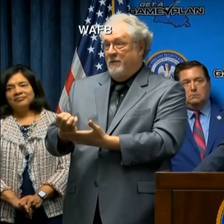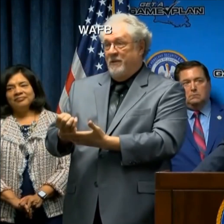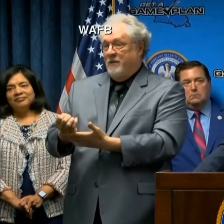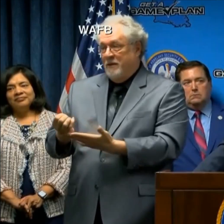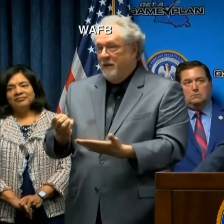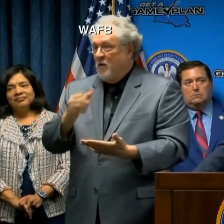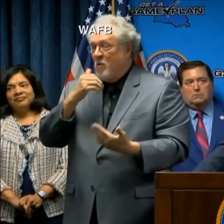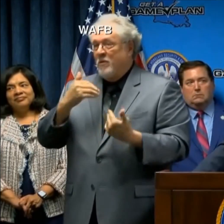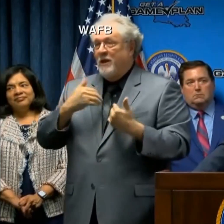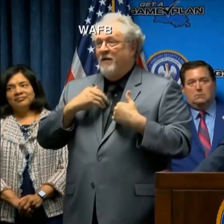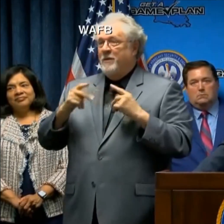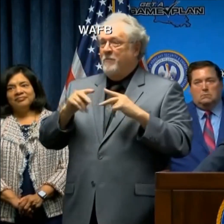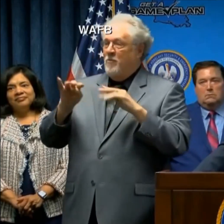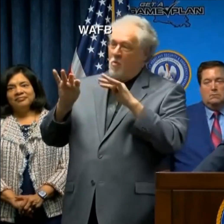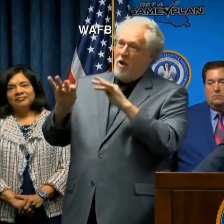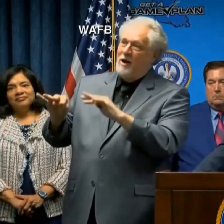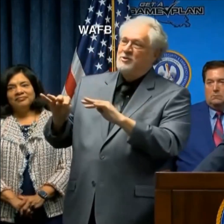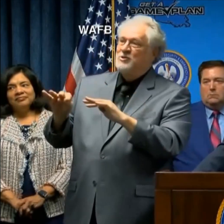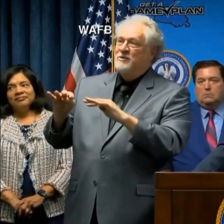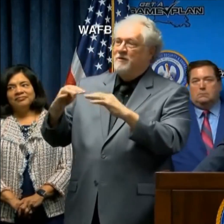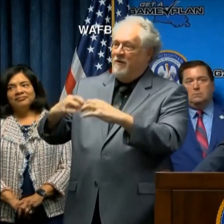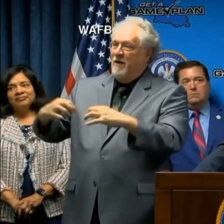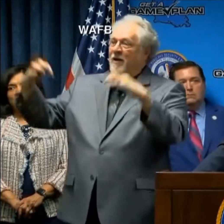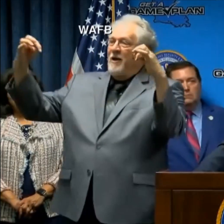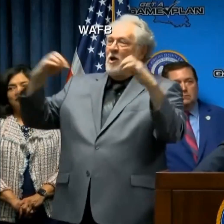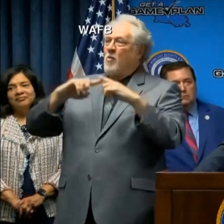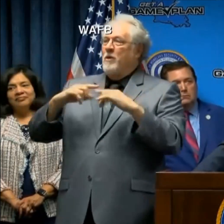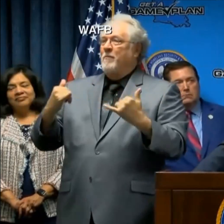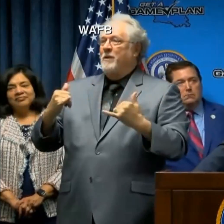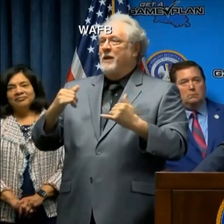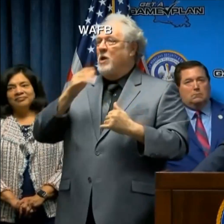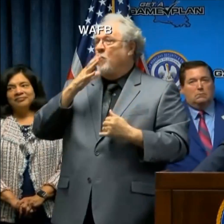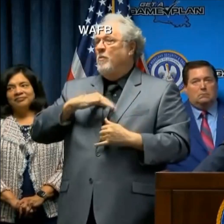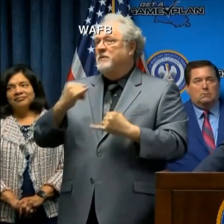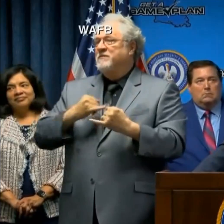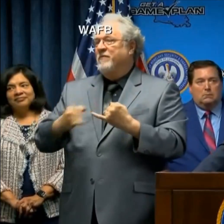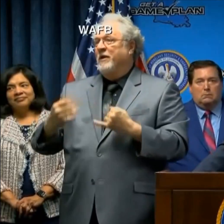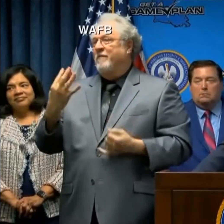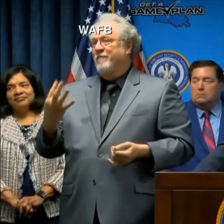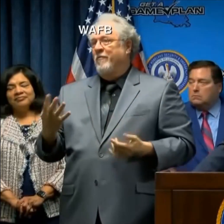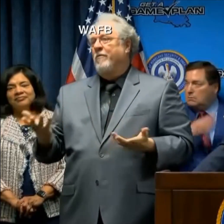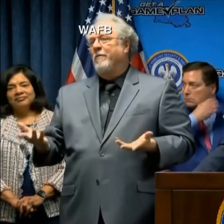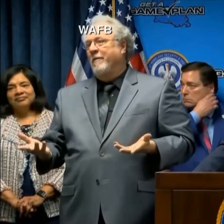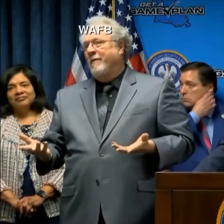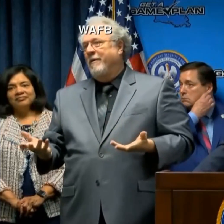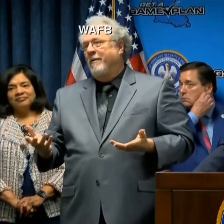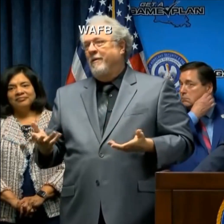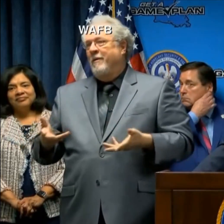spectators in the arena when they play the women's final floor for example but